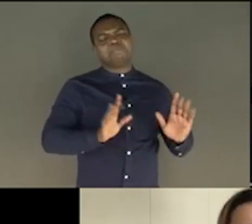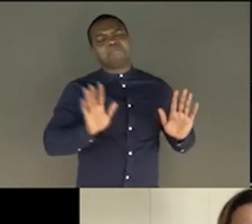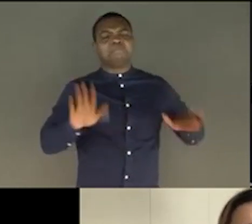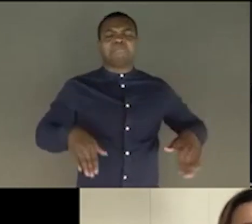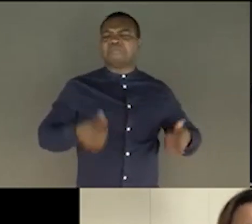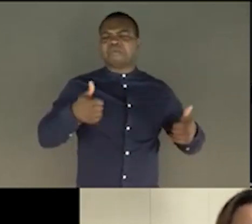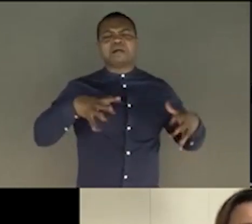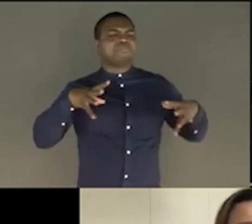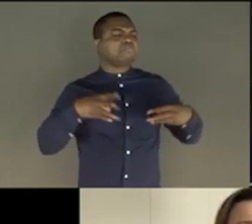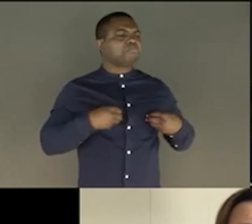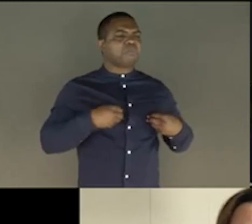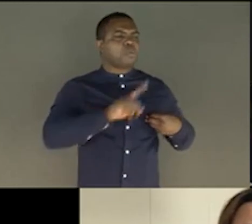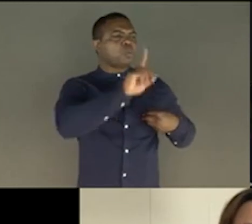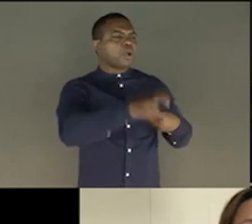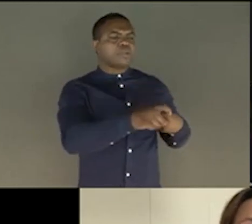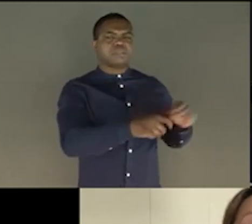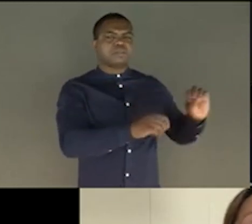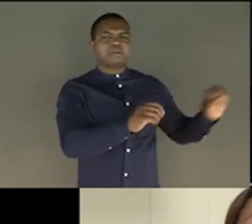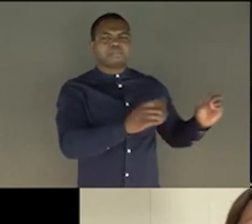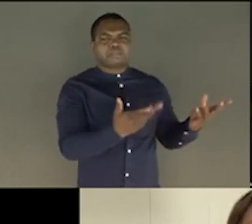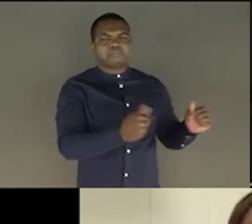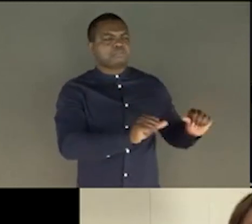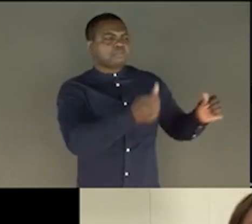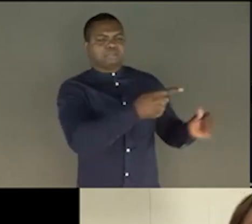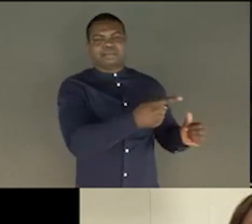And what we do in the Swedish project is that we work together with the technology